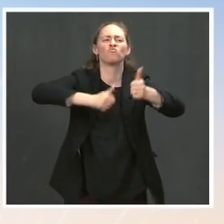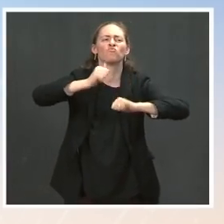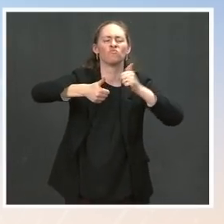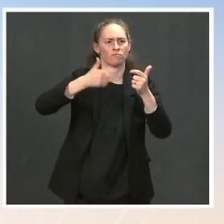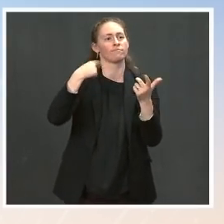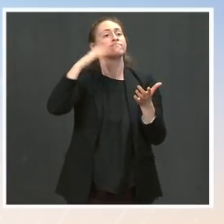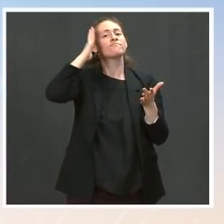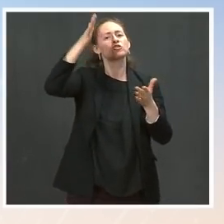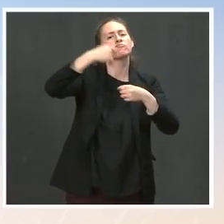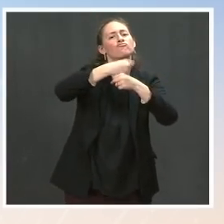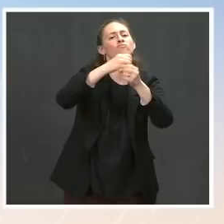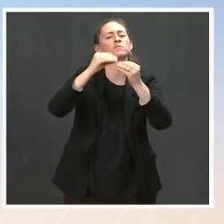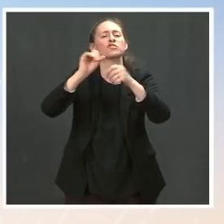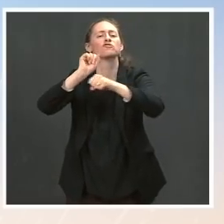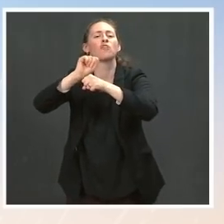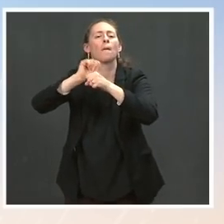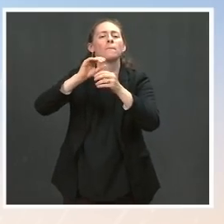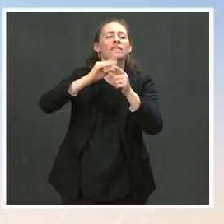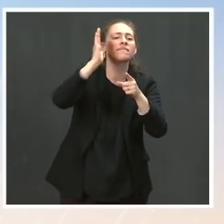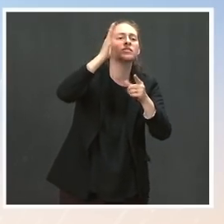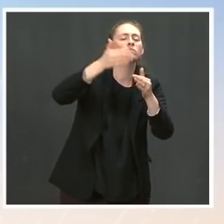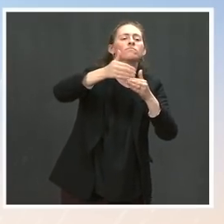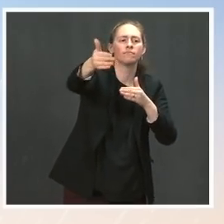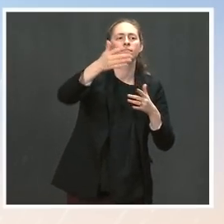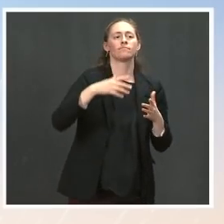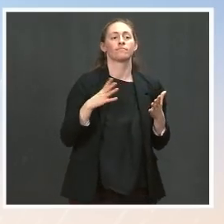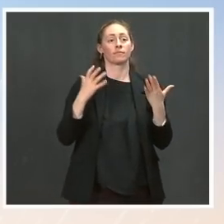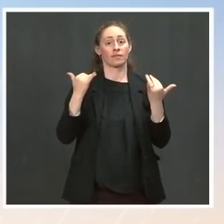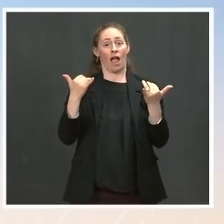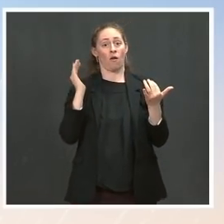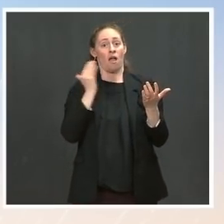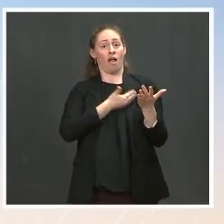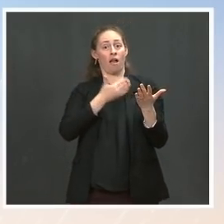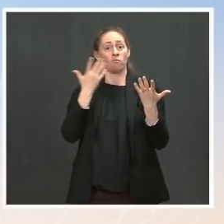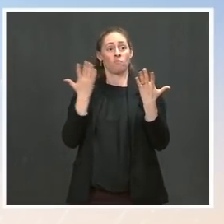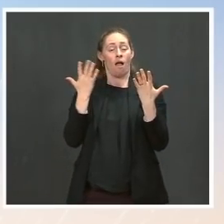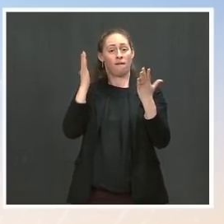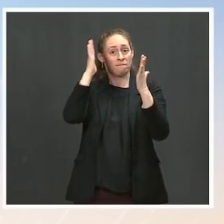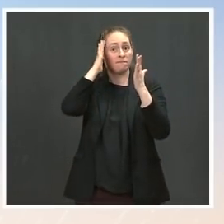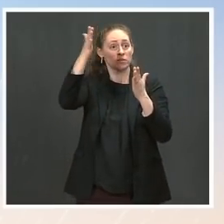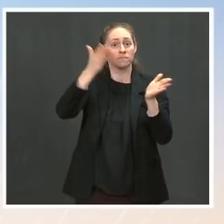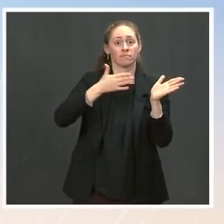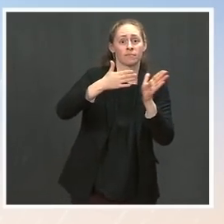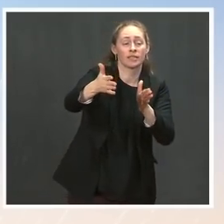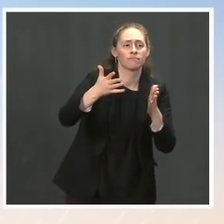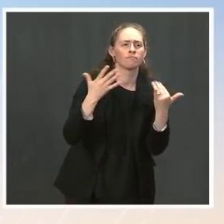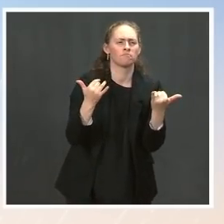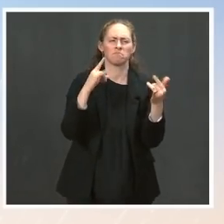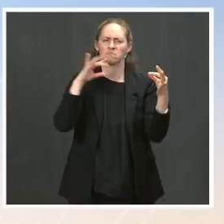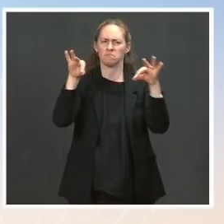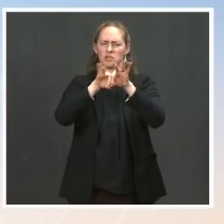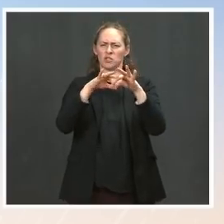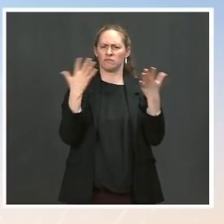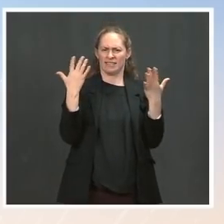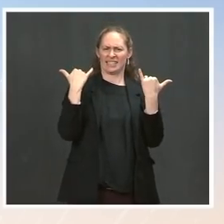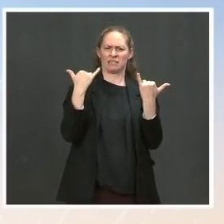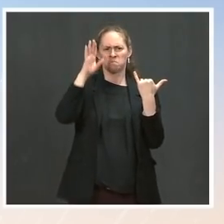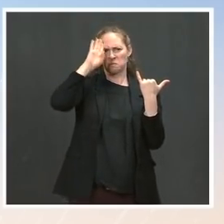So there are many objectives of this package, but certainly we feel there is more work to be done to put more Americans back to work,